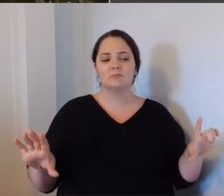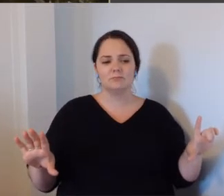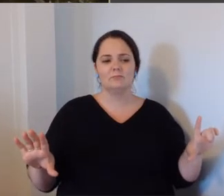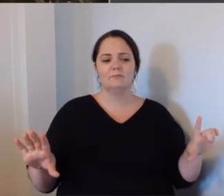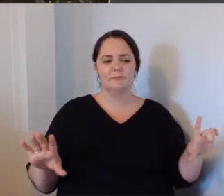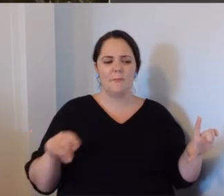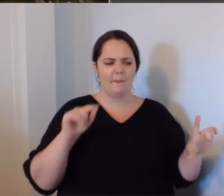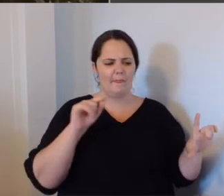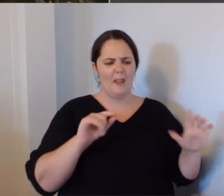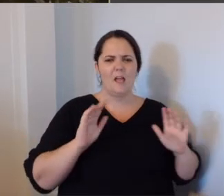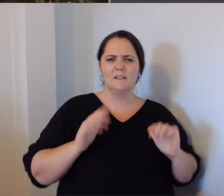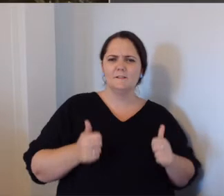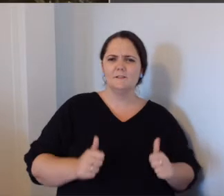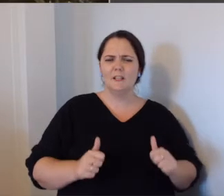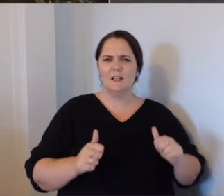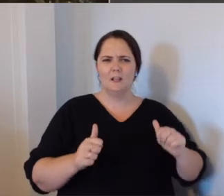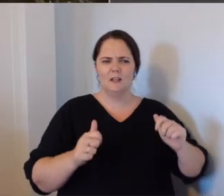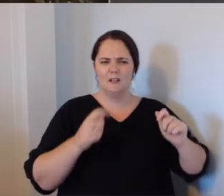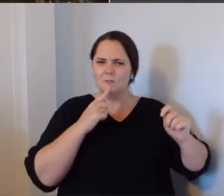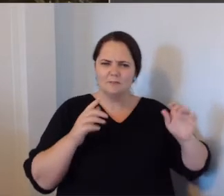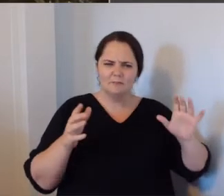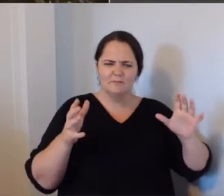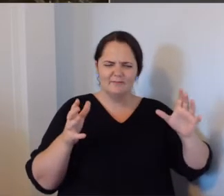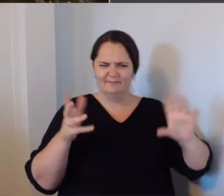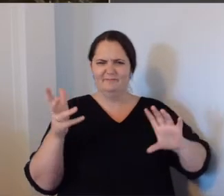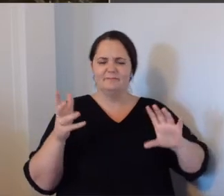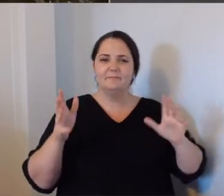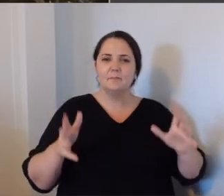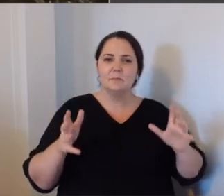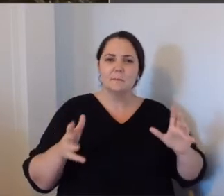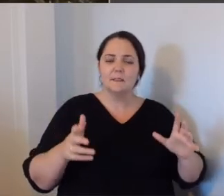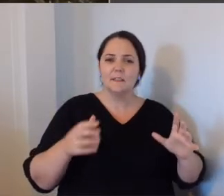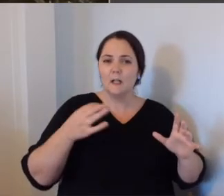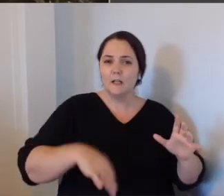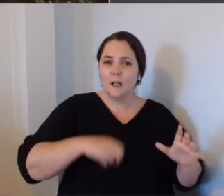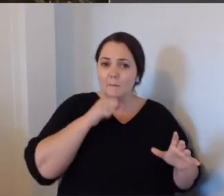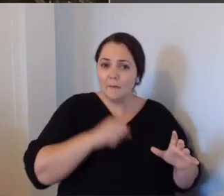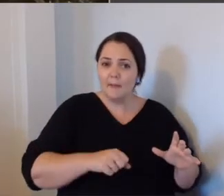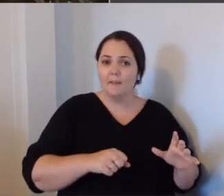Piero di Cosimo's figures are twisted and contorted as naked men as satires slaughter